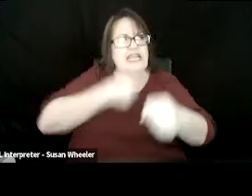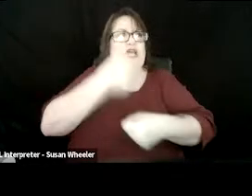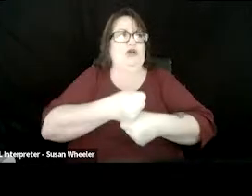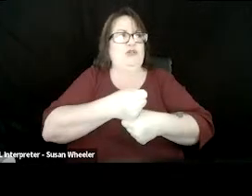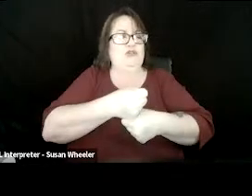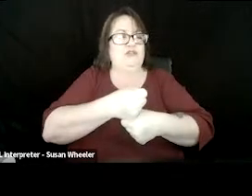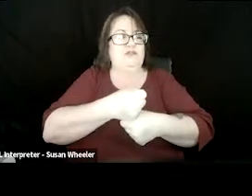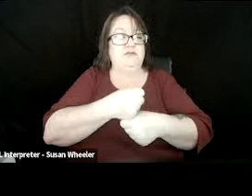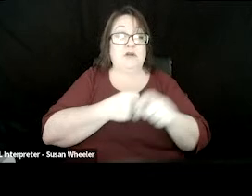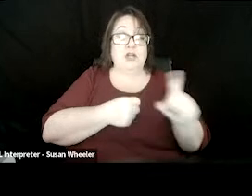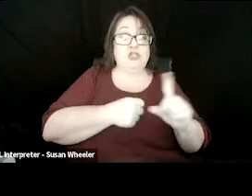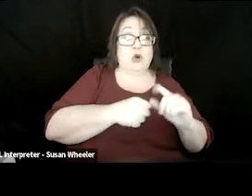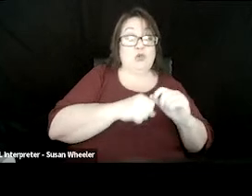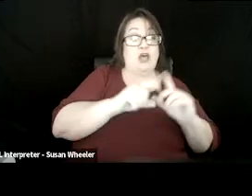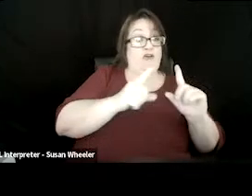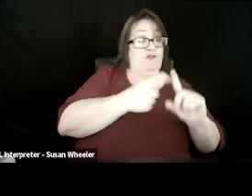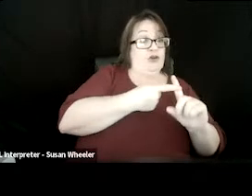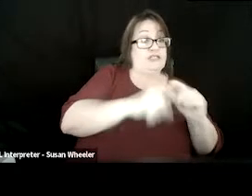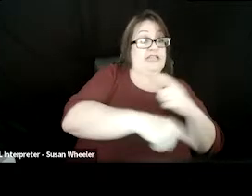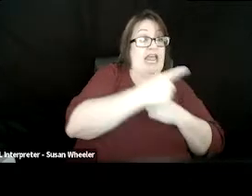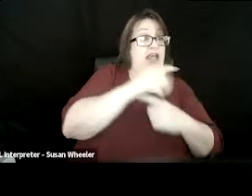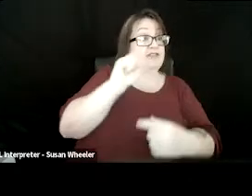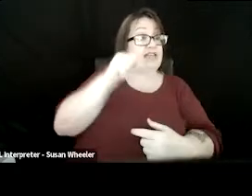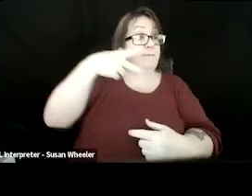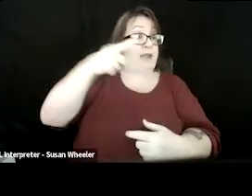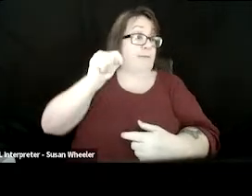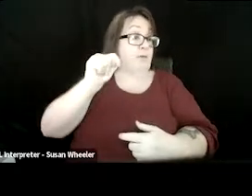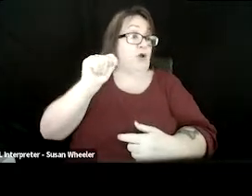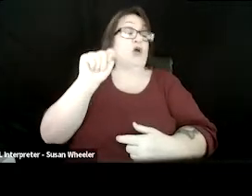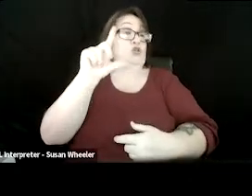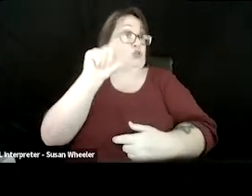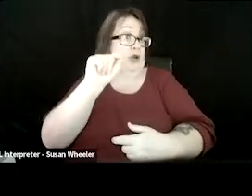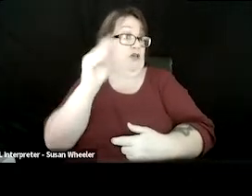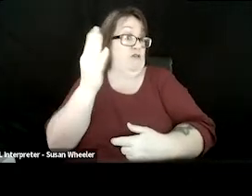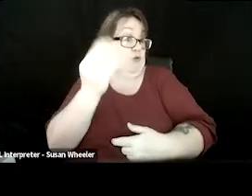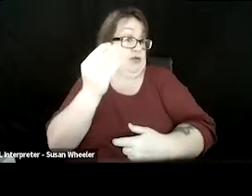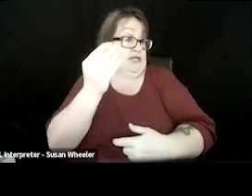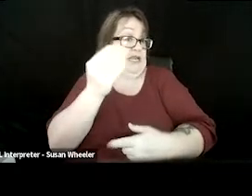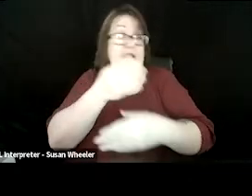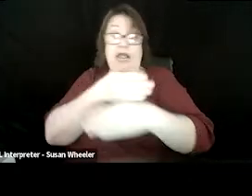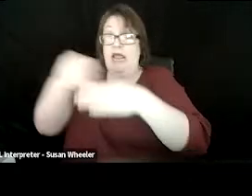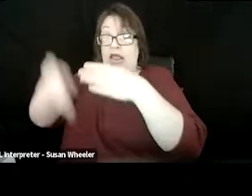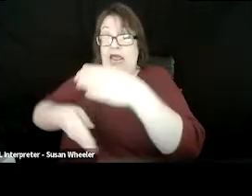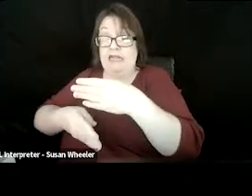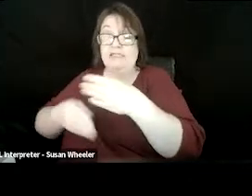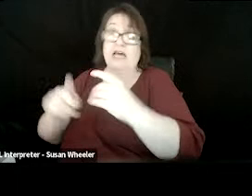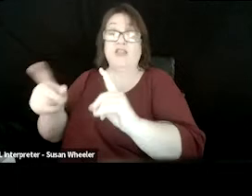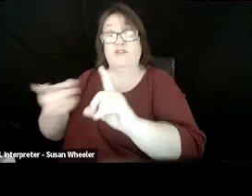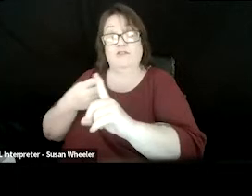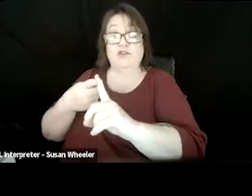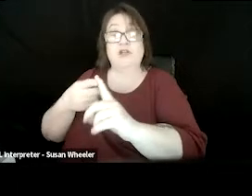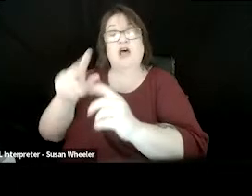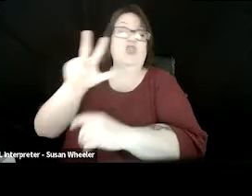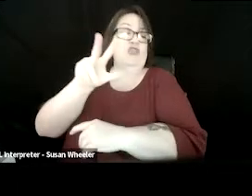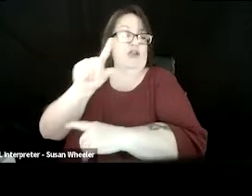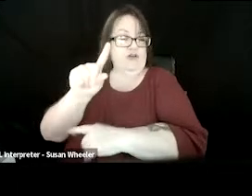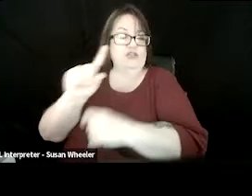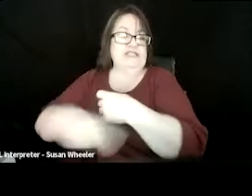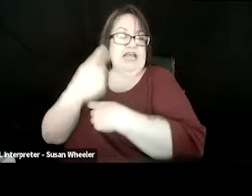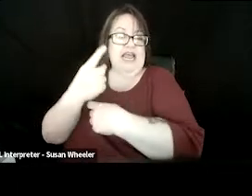of September, 2014, ending on the 31st day of August, 2017, three-year contract.